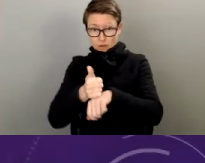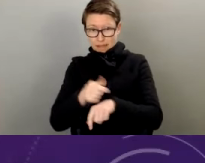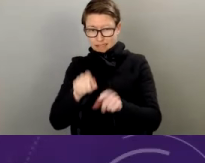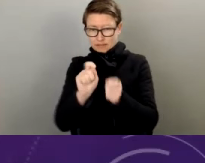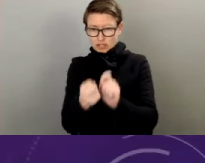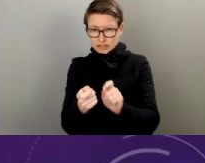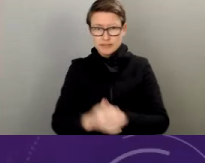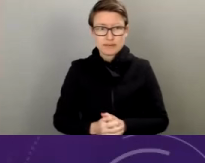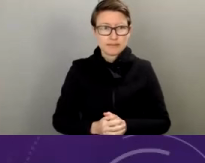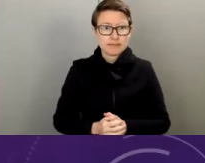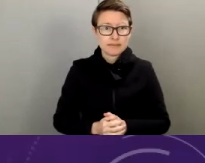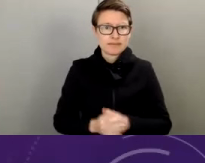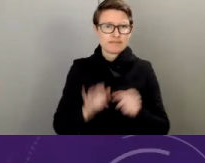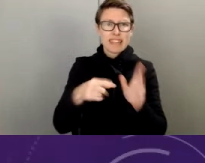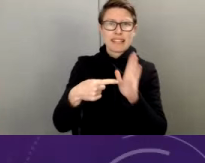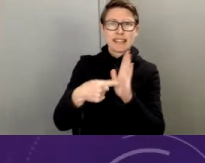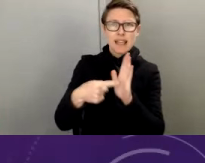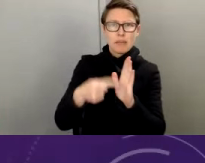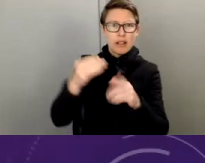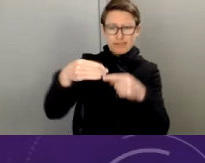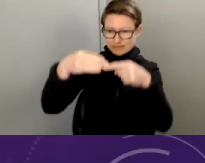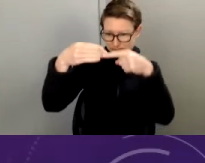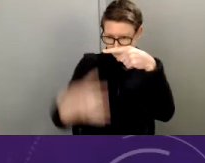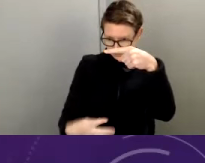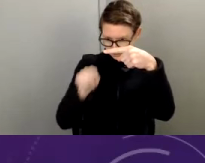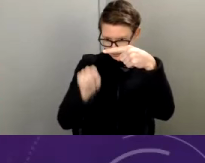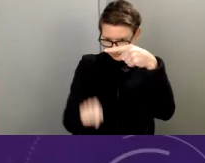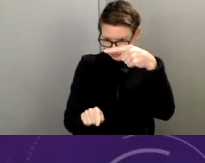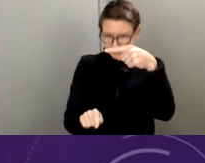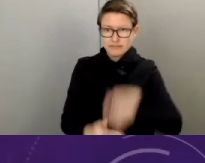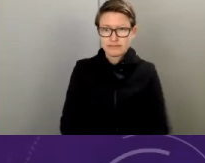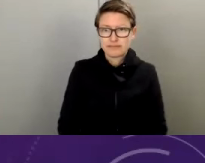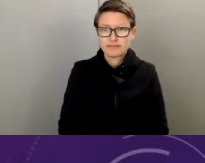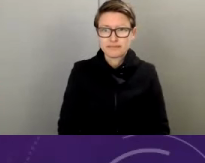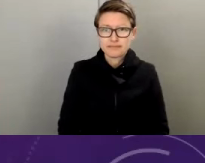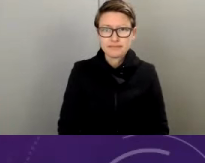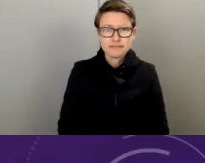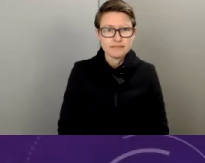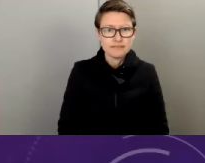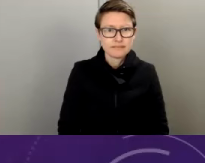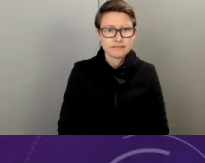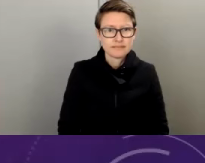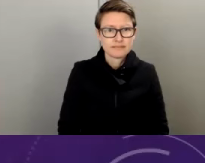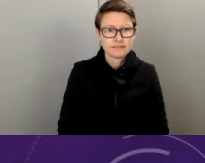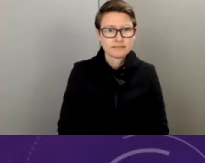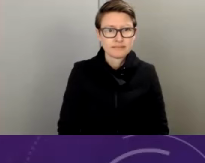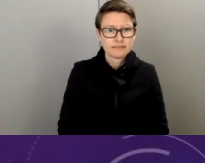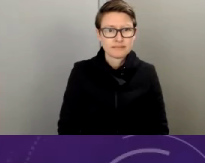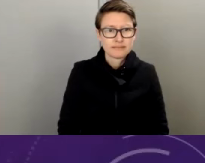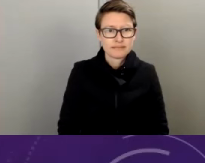And here's an example of the list that you'll see.